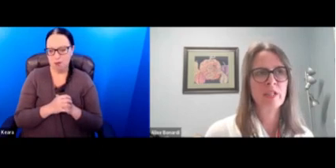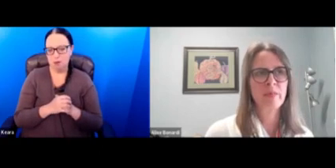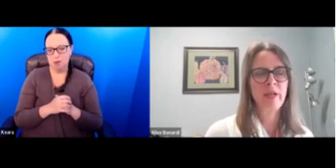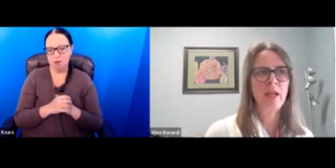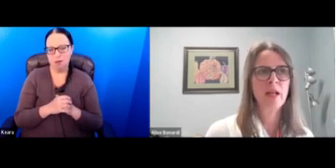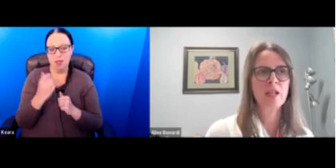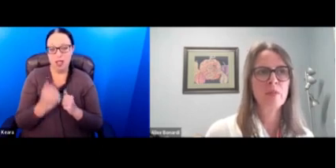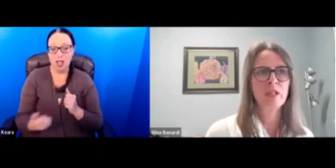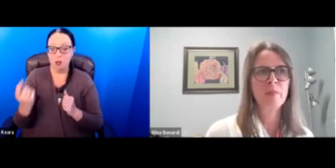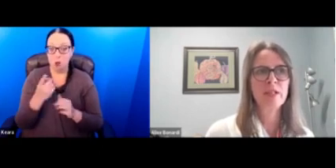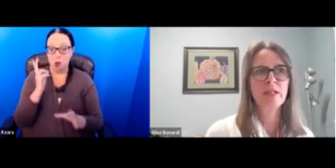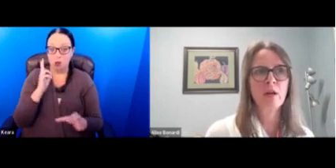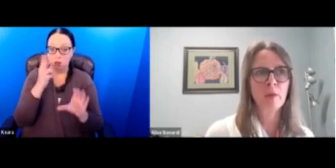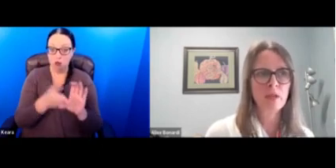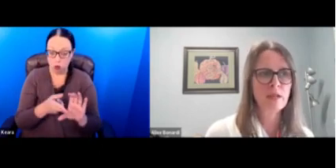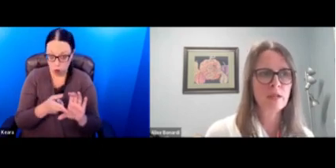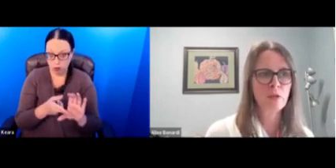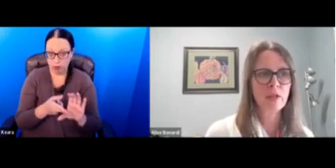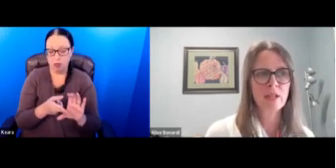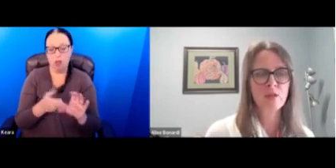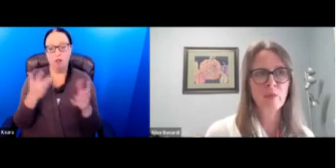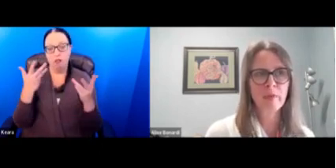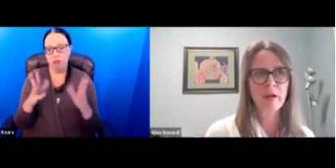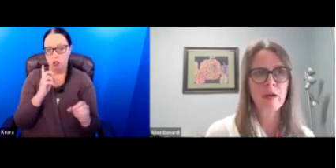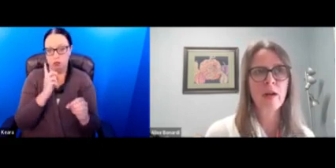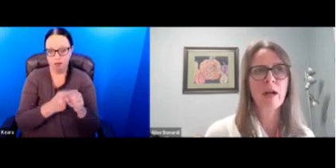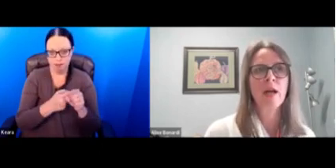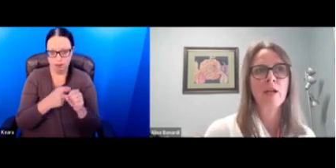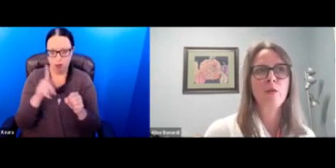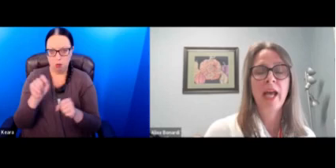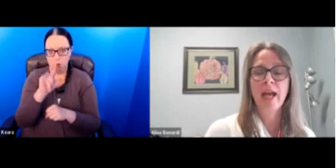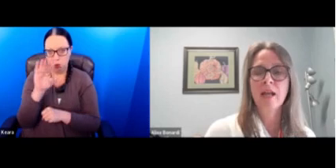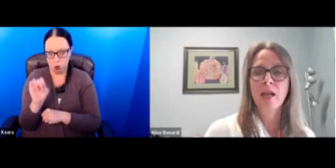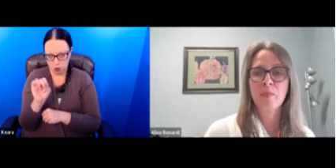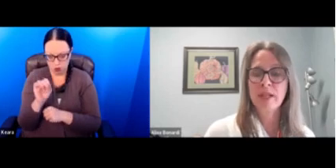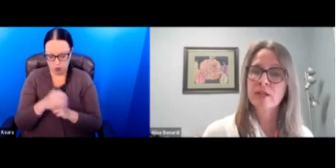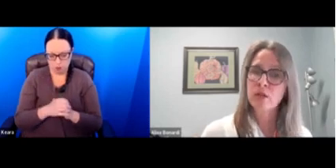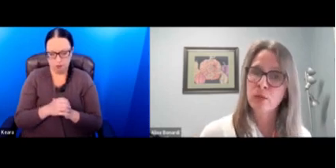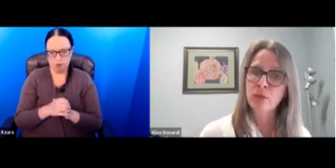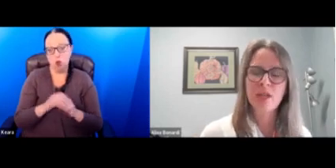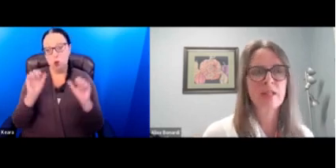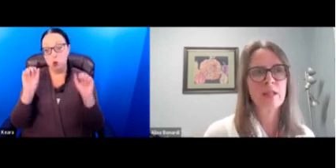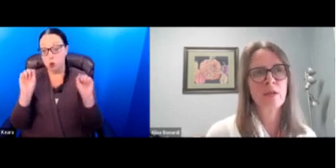participating as participants are muted during this webinar, you can and please do consider